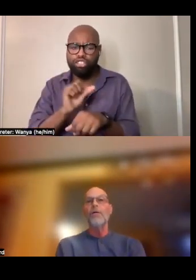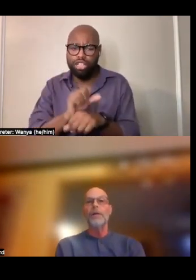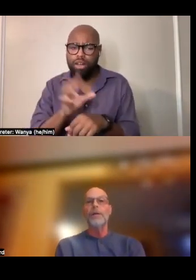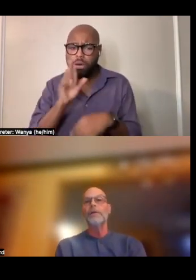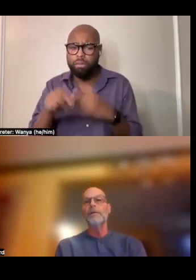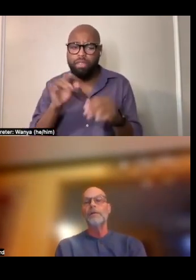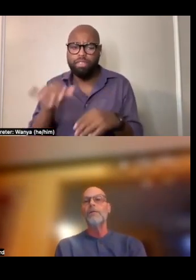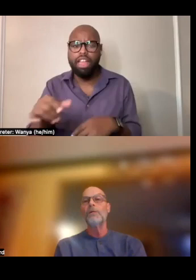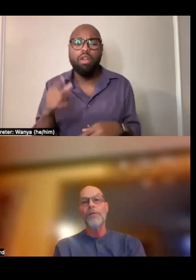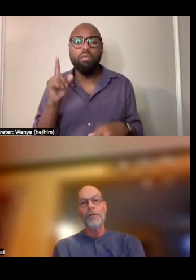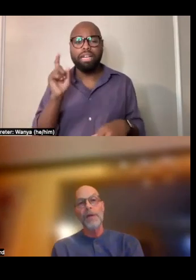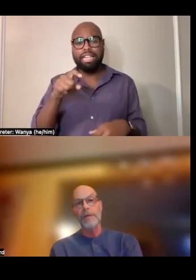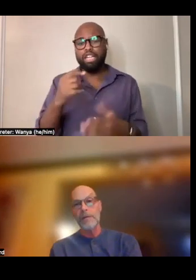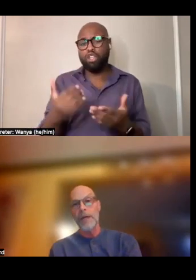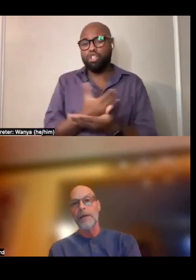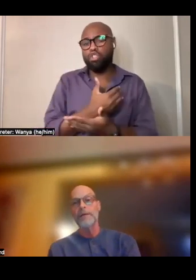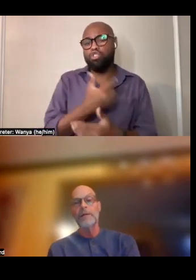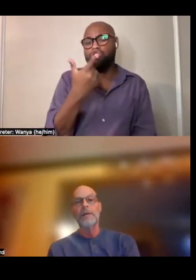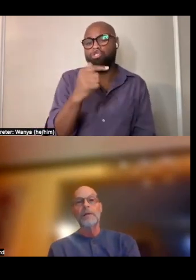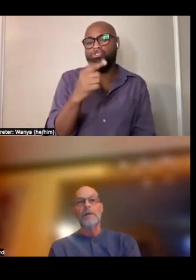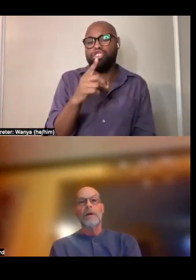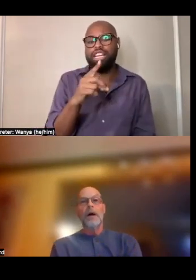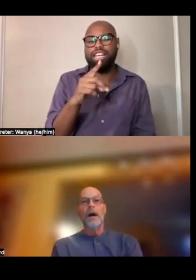only without the racism in it.